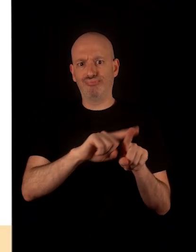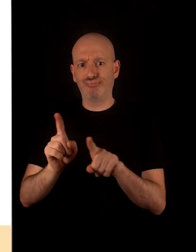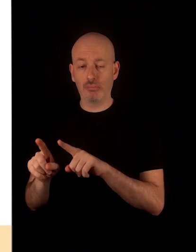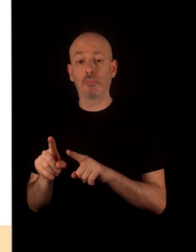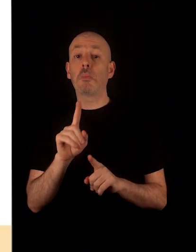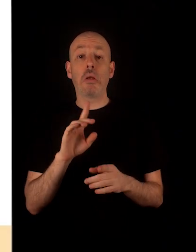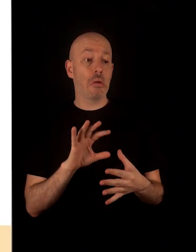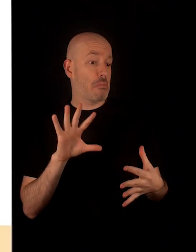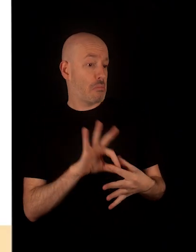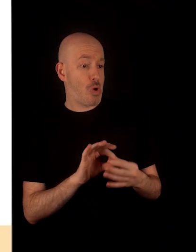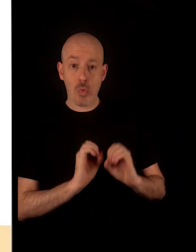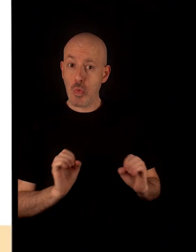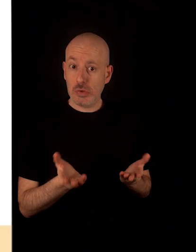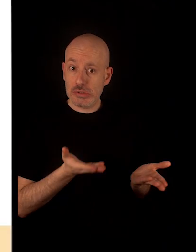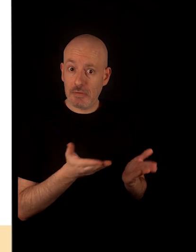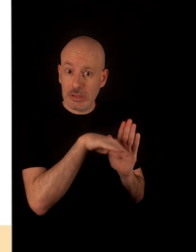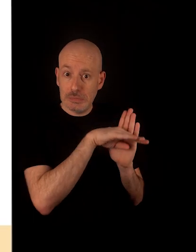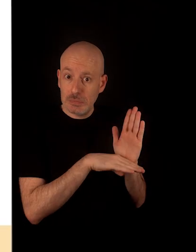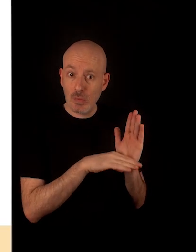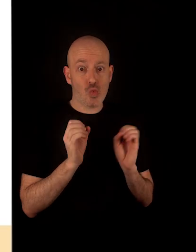and what you are planning to do with your invited artists.